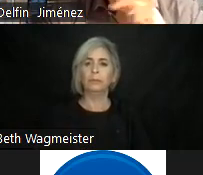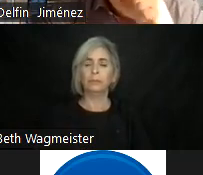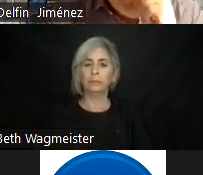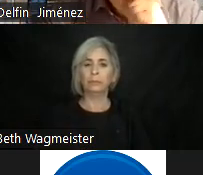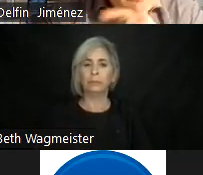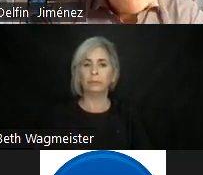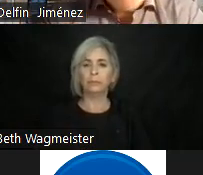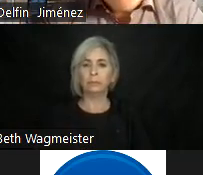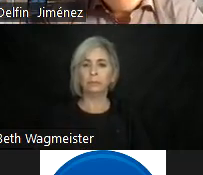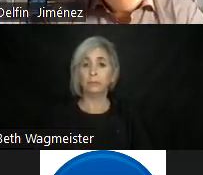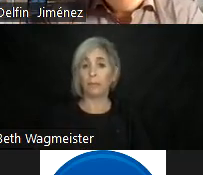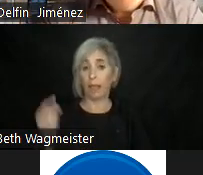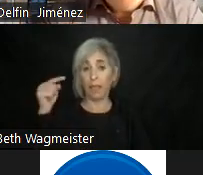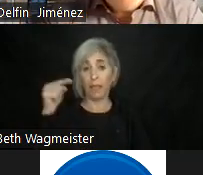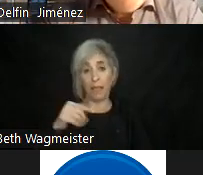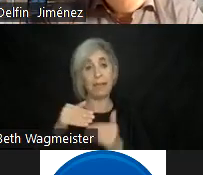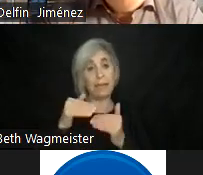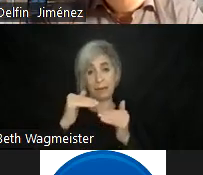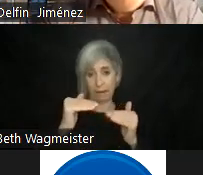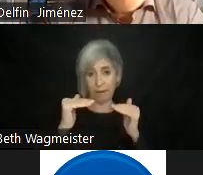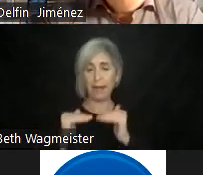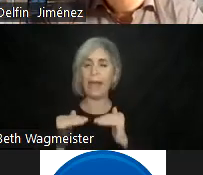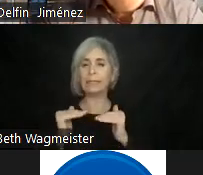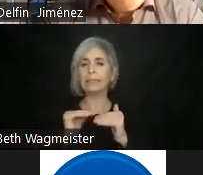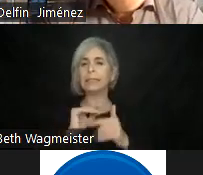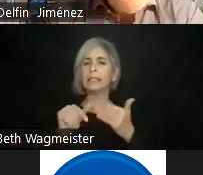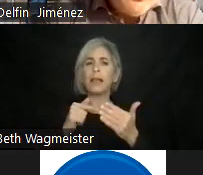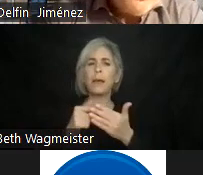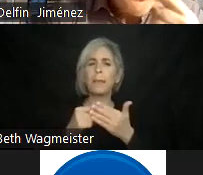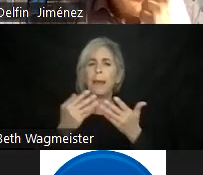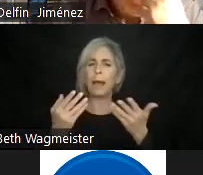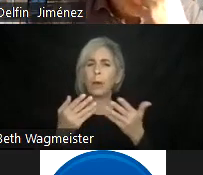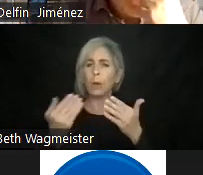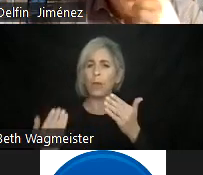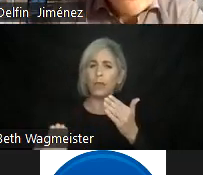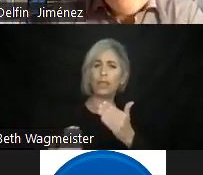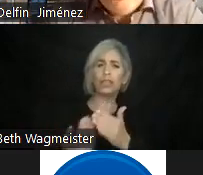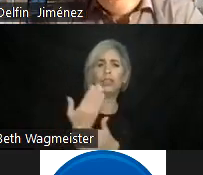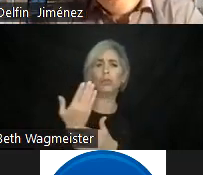this is about the news for this